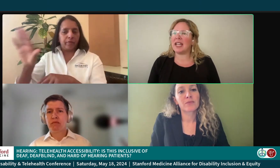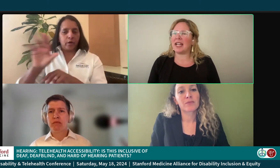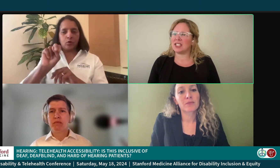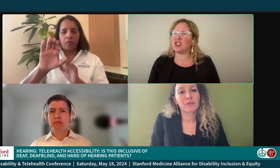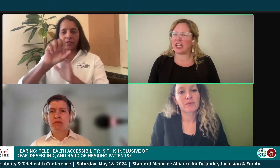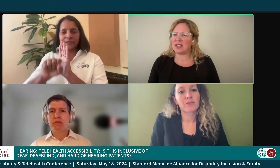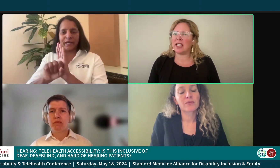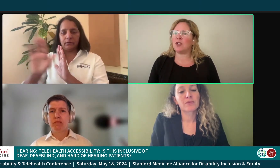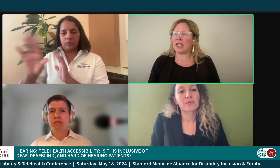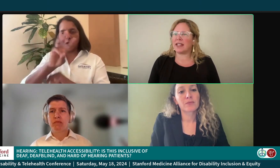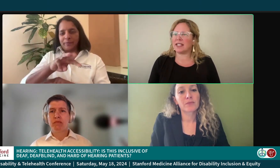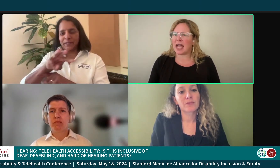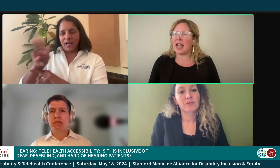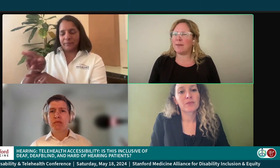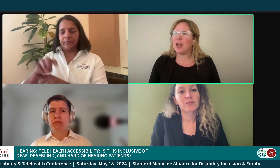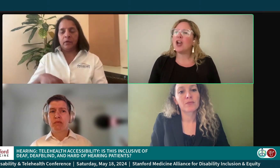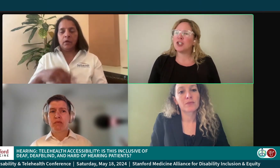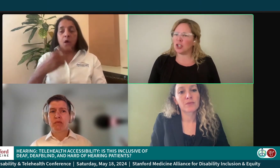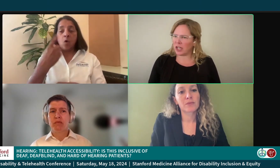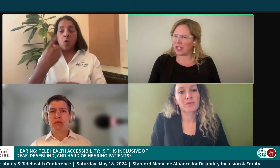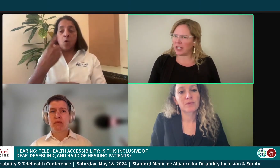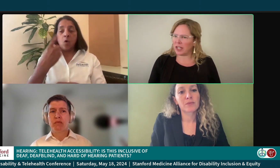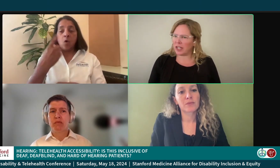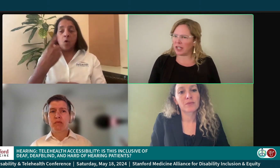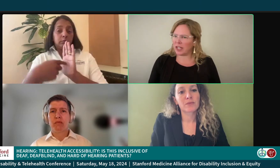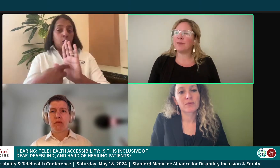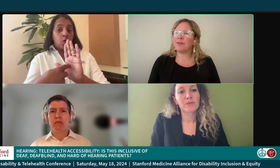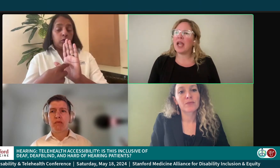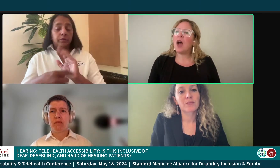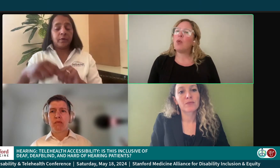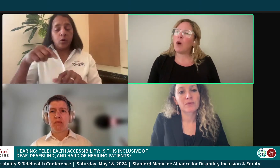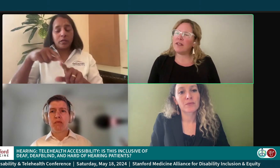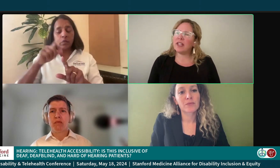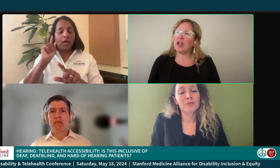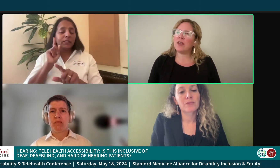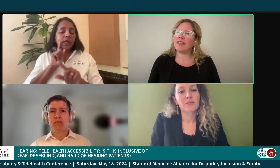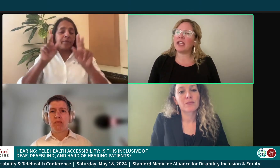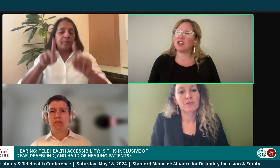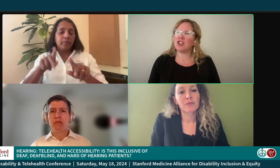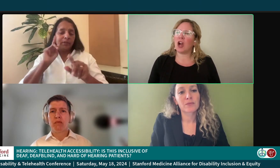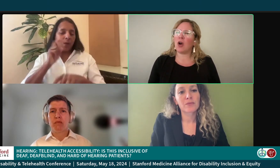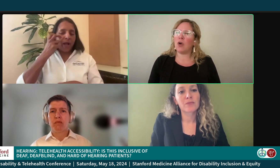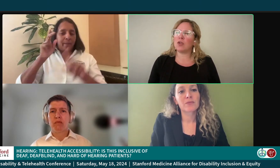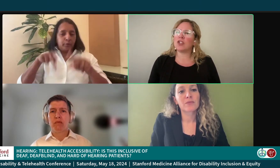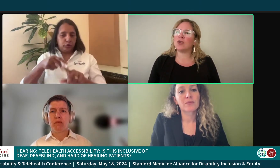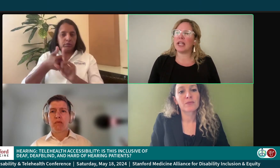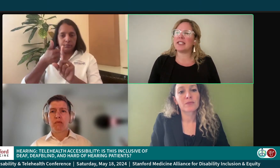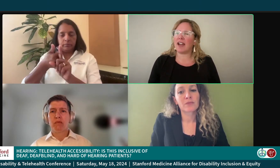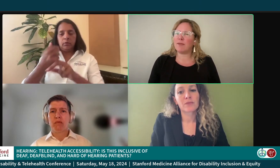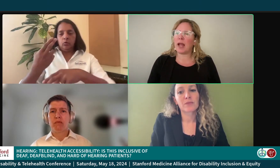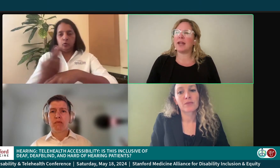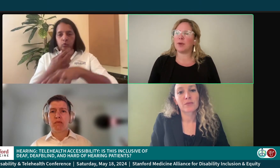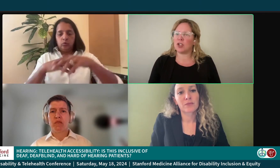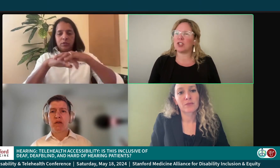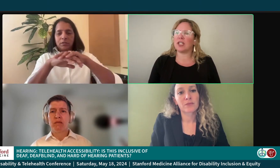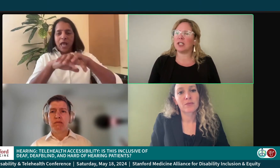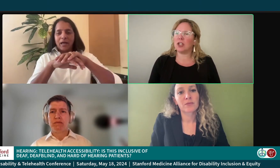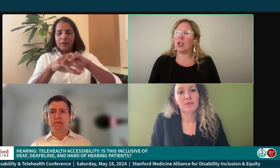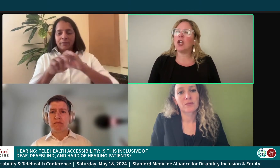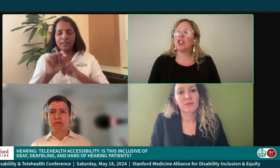And I suggest that you take the time to look site. One video that they show shows a deaf blind person